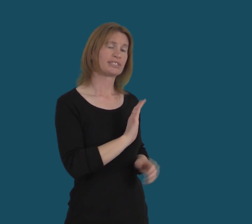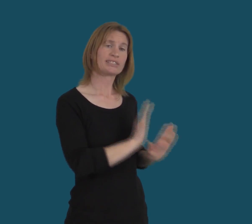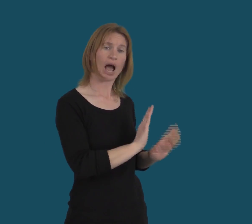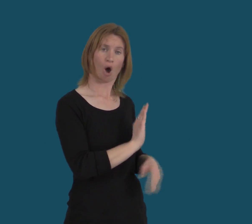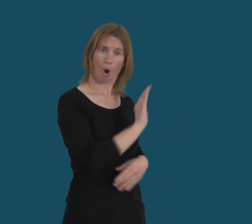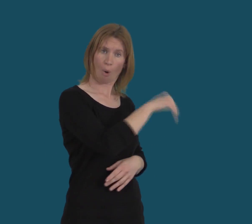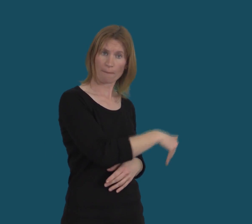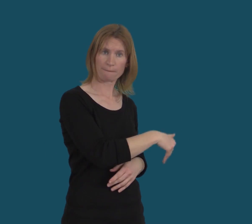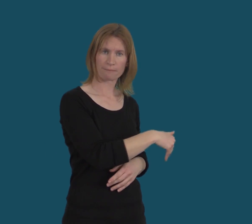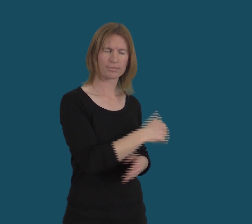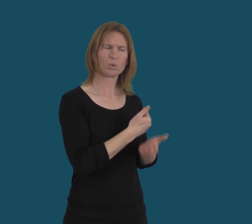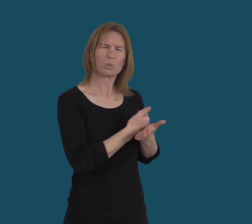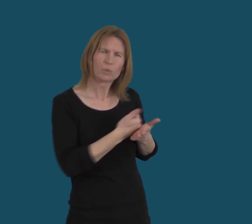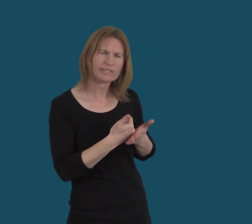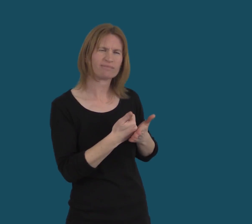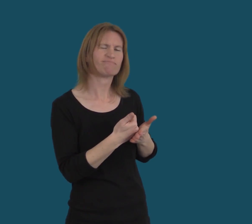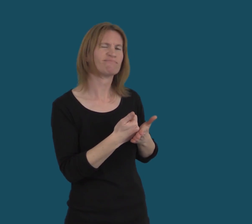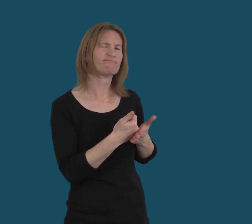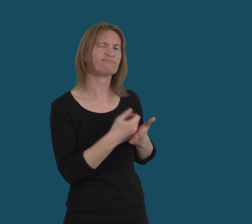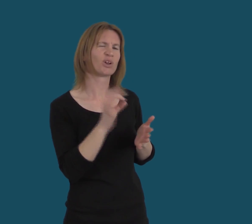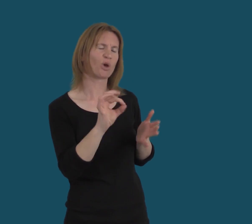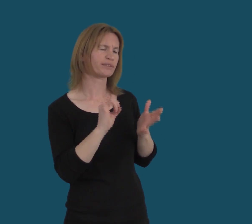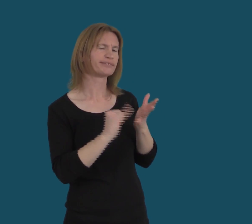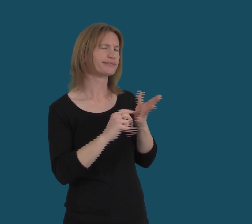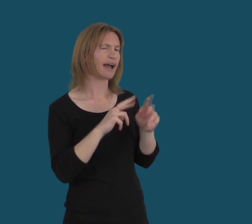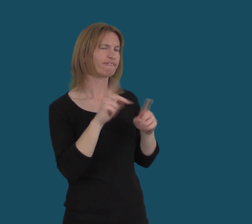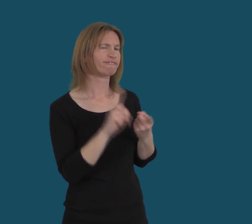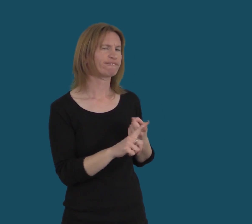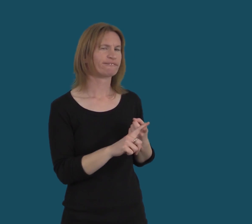Taking shelter at your home is usually not safe,